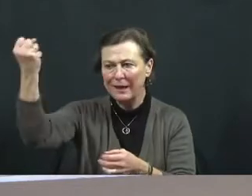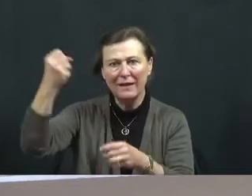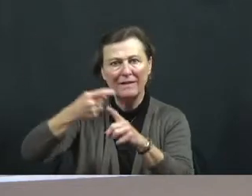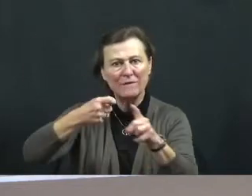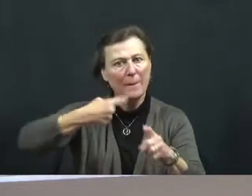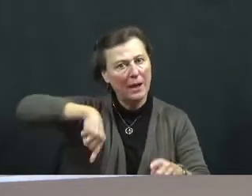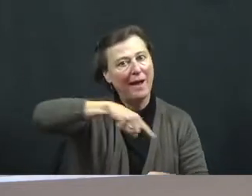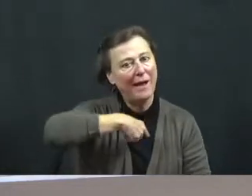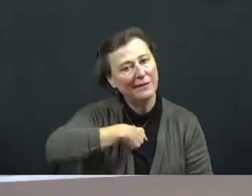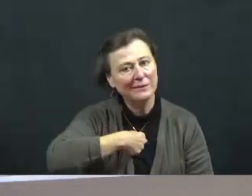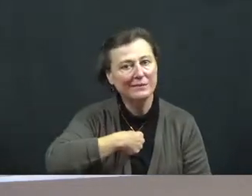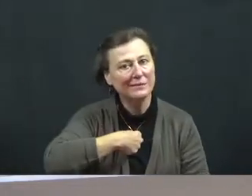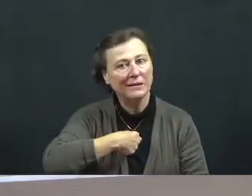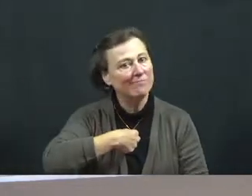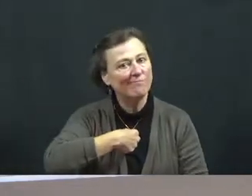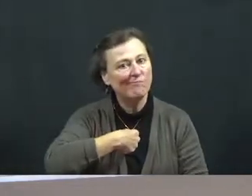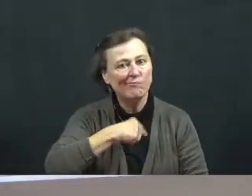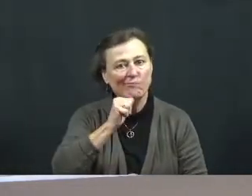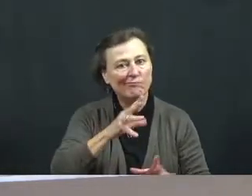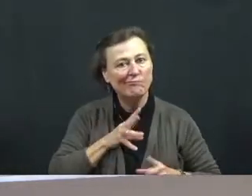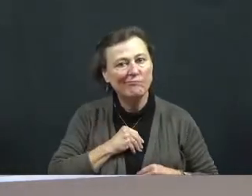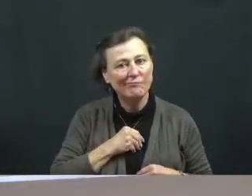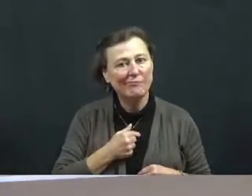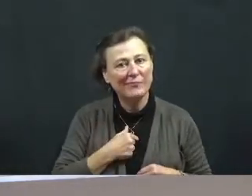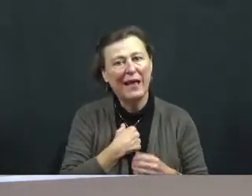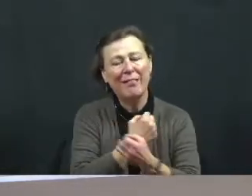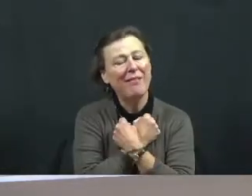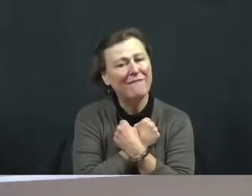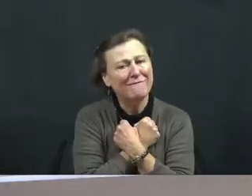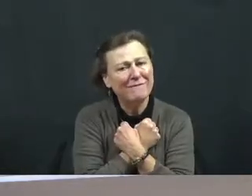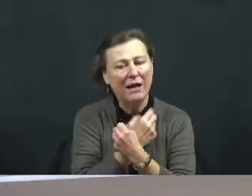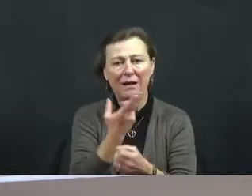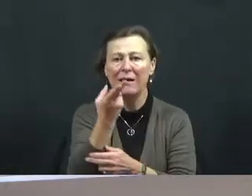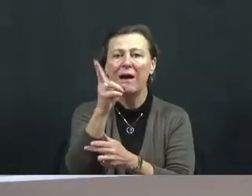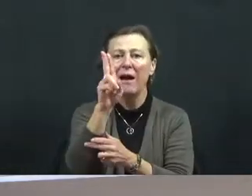and I’m not okay with that because I love hugging people. It's just a way to connect.